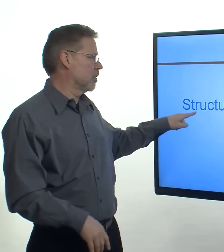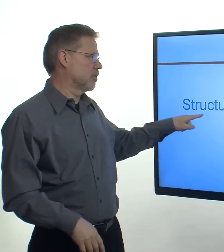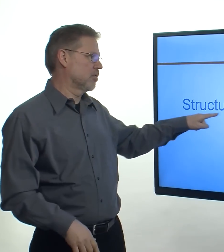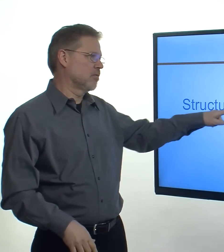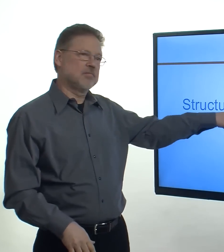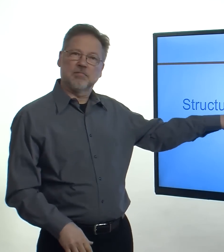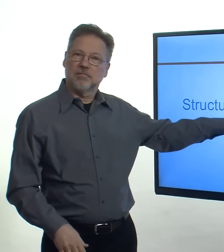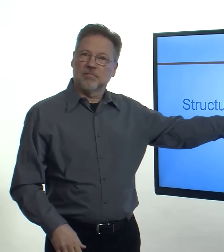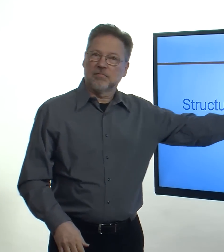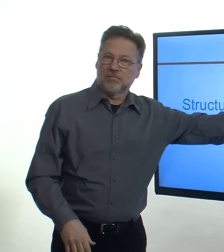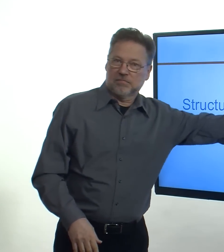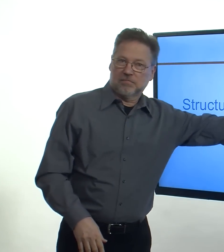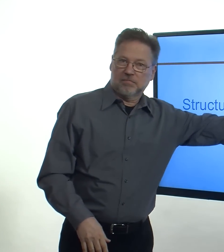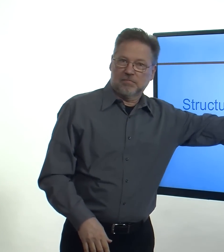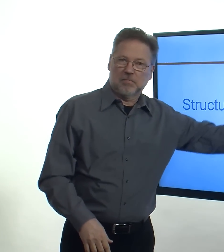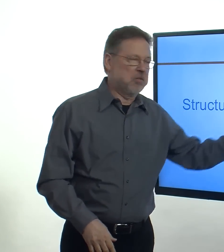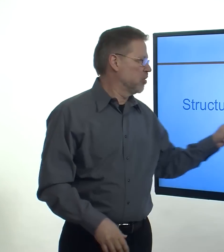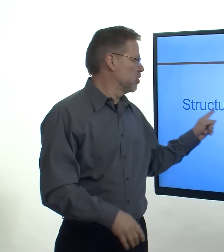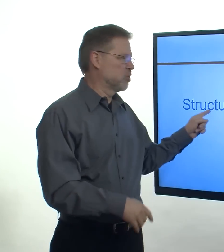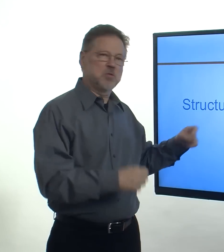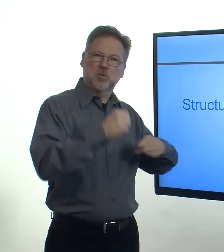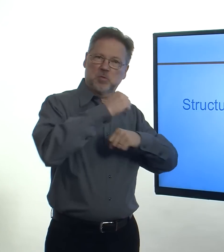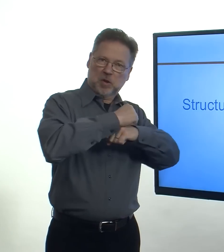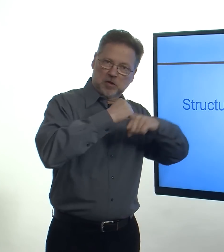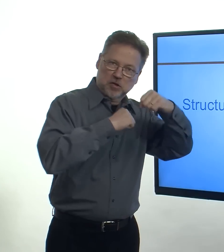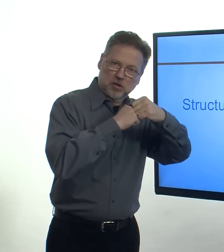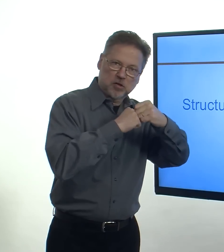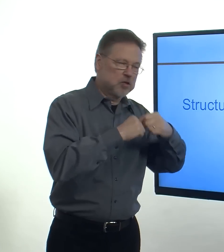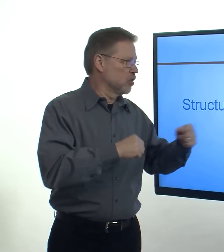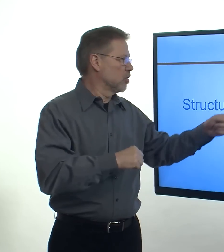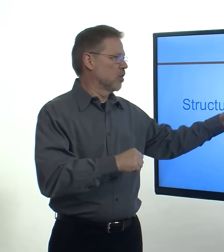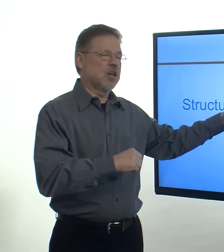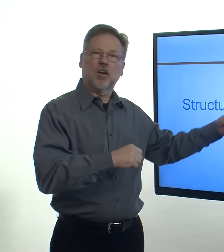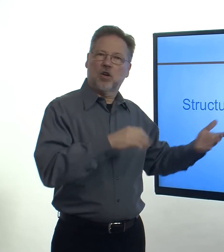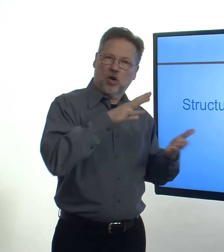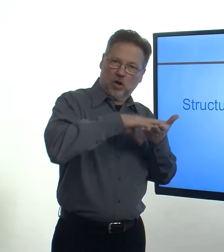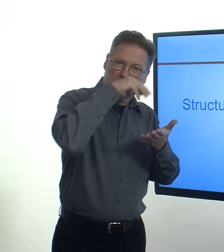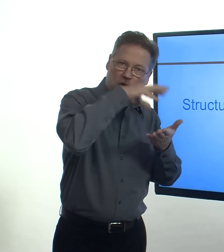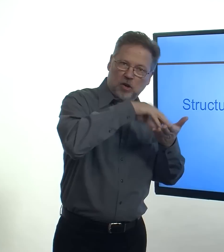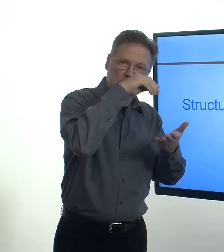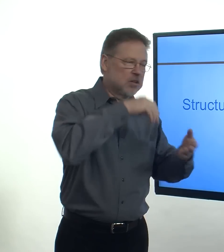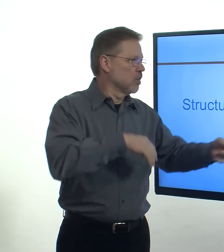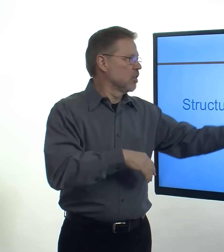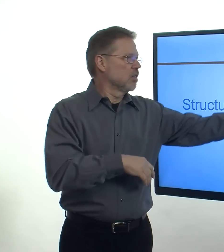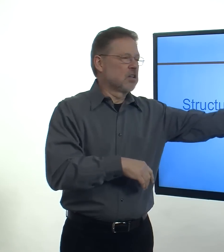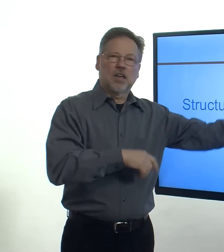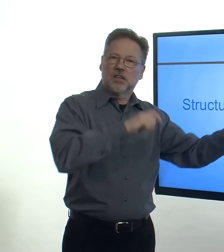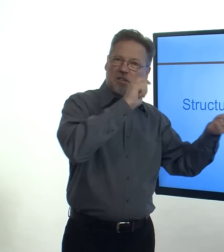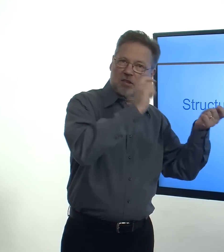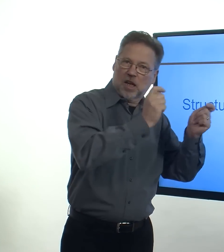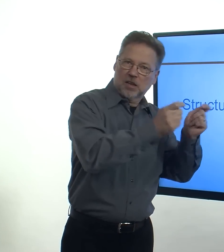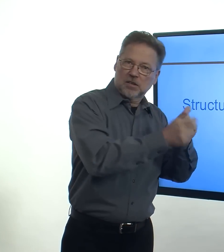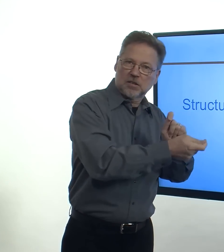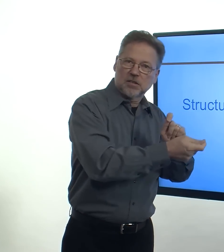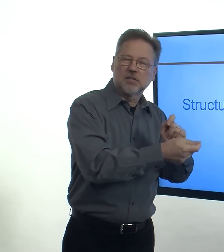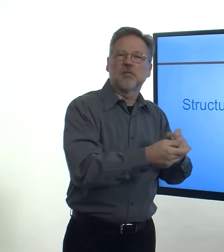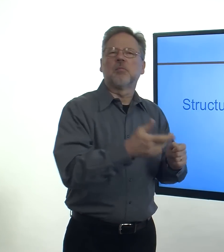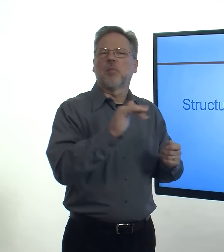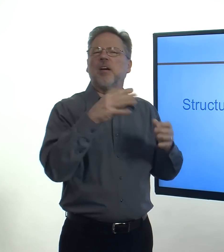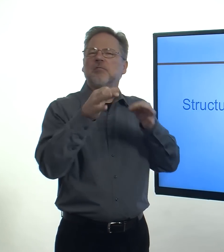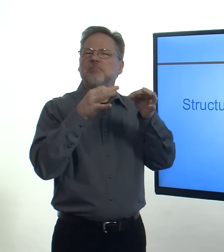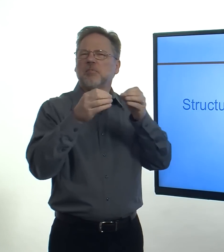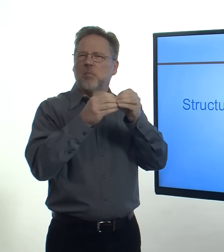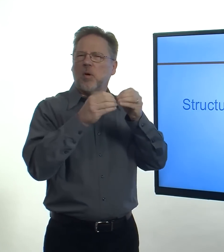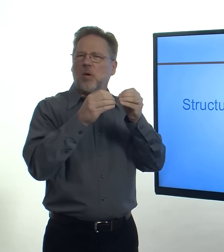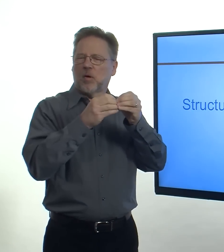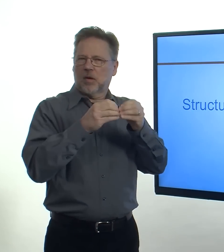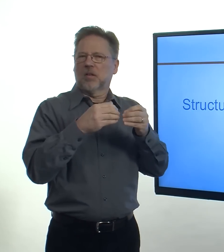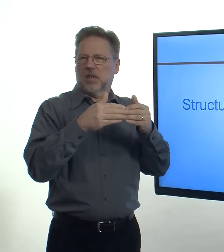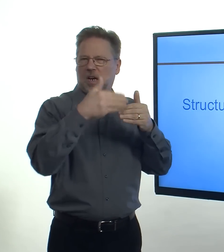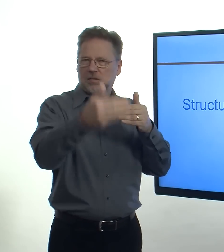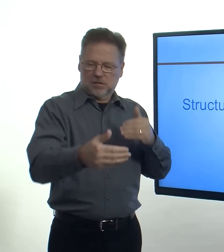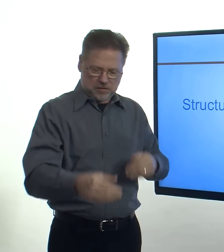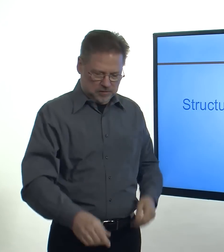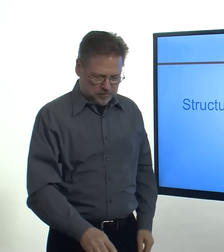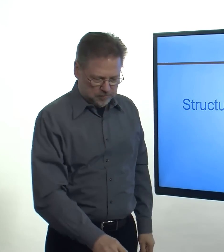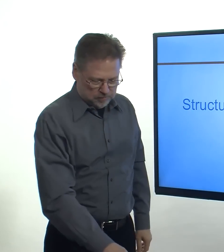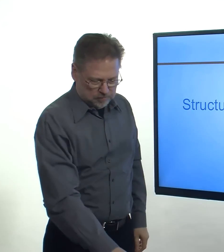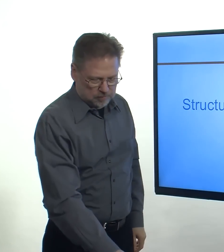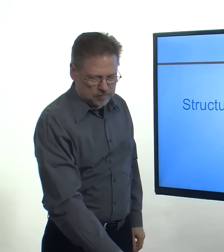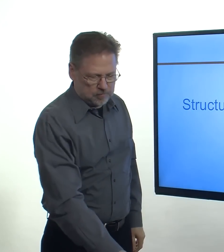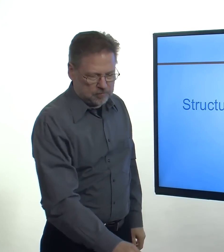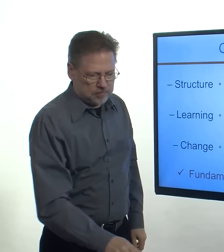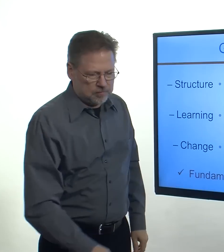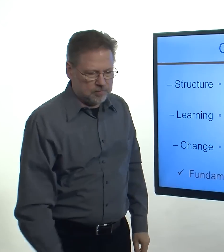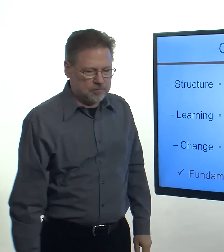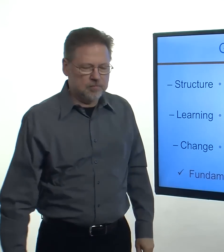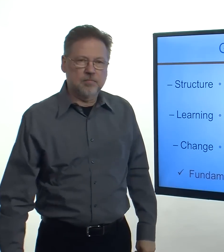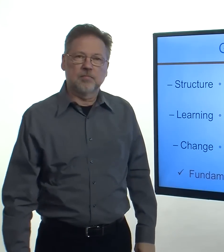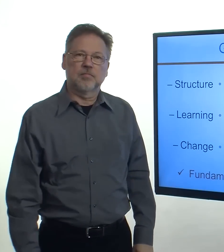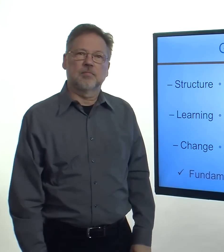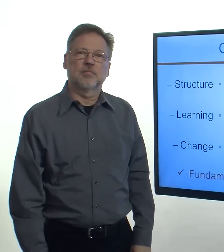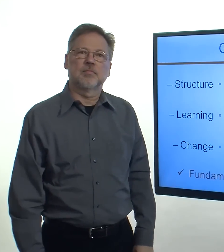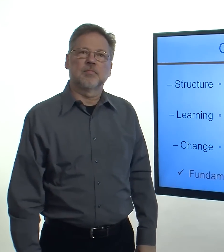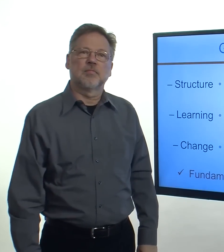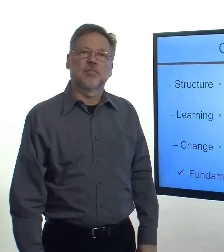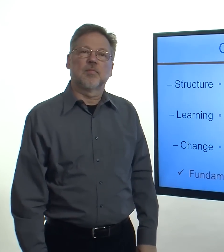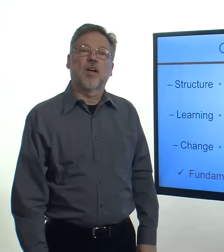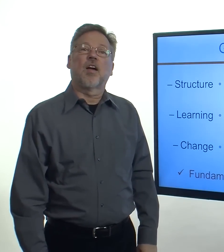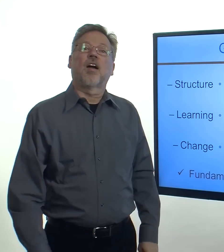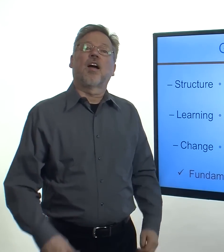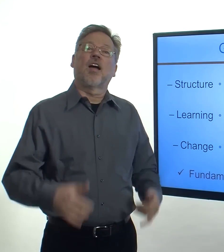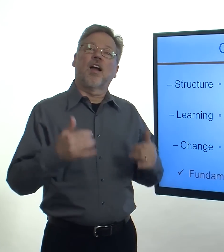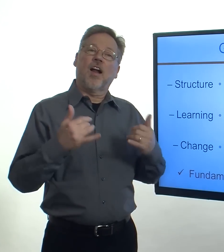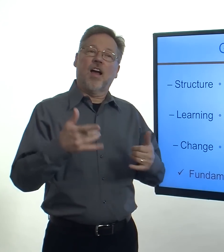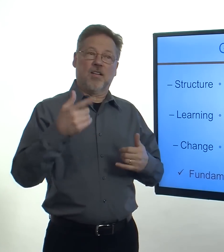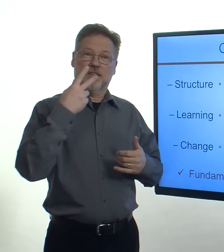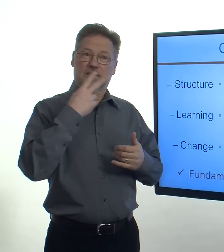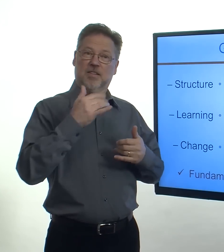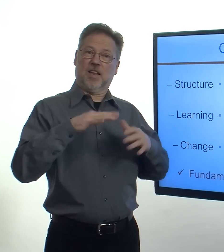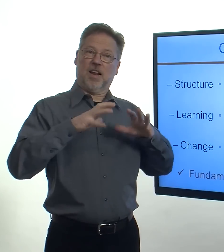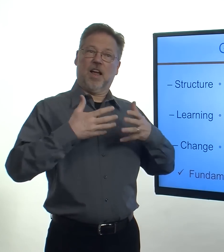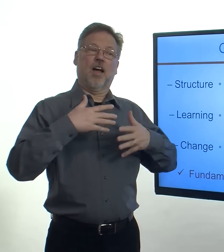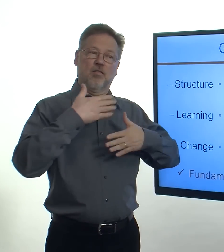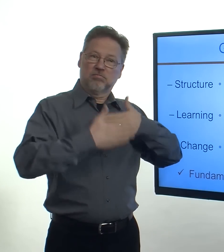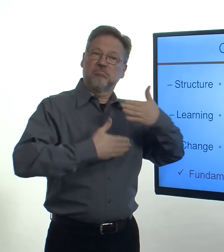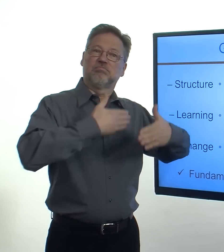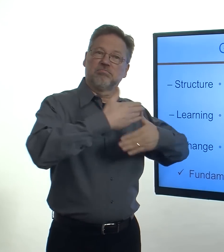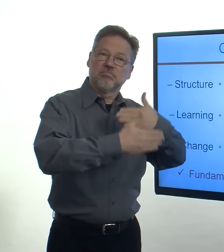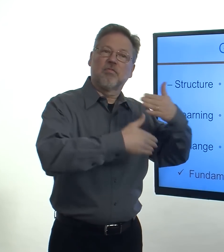this way: into structure, learning and change. I’ll talk about these further. Here can